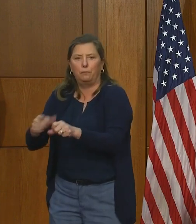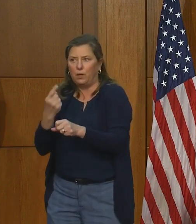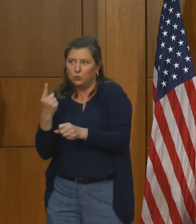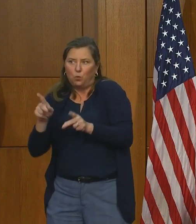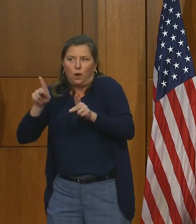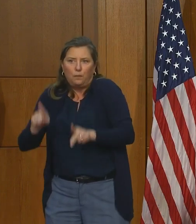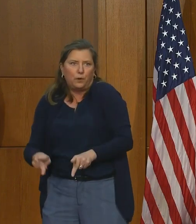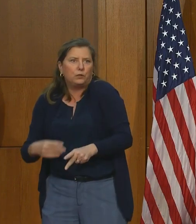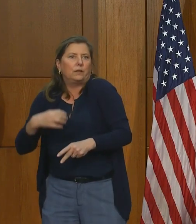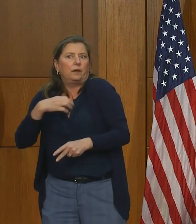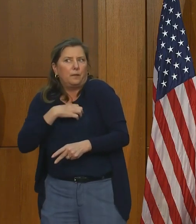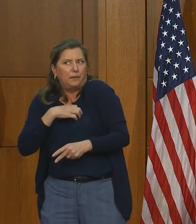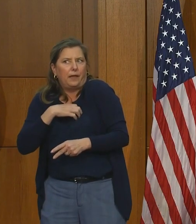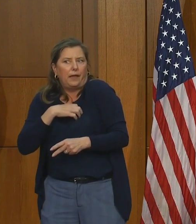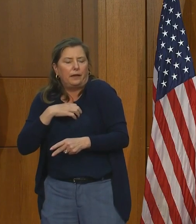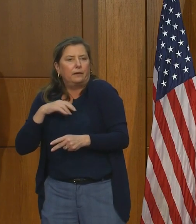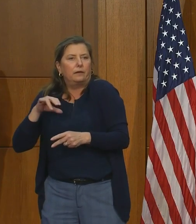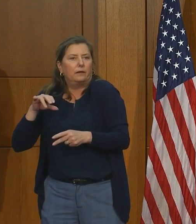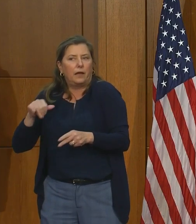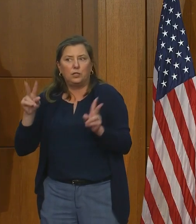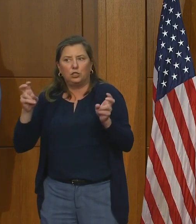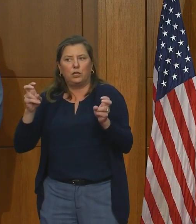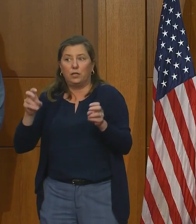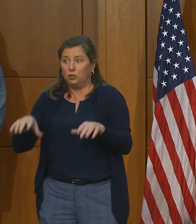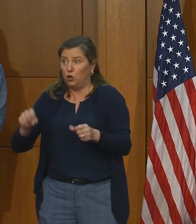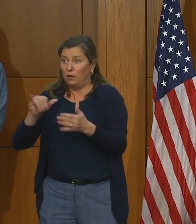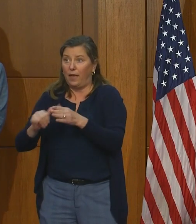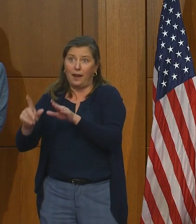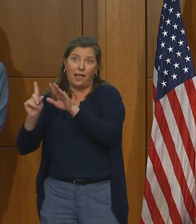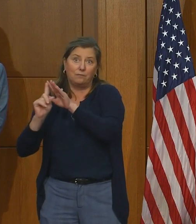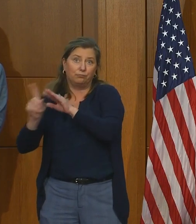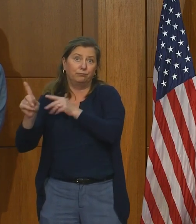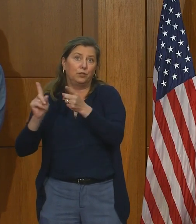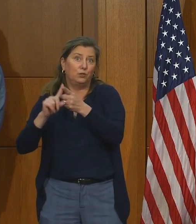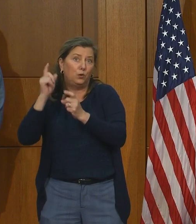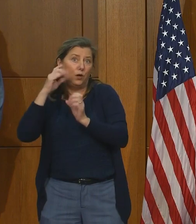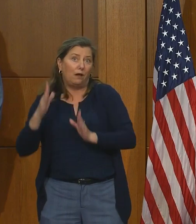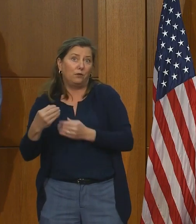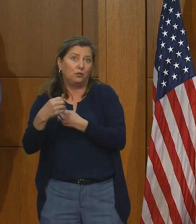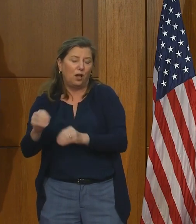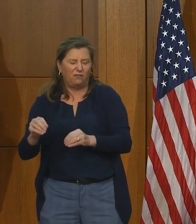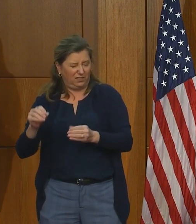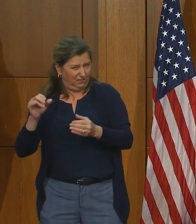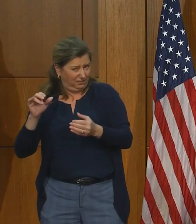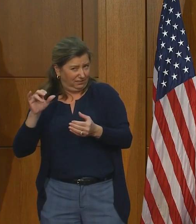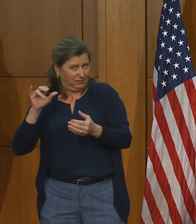THIS AND GOVERNOR THE CITY